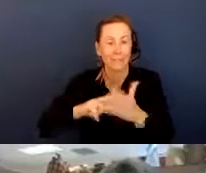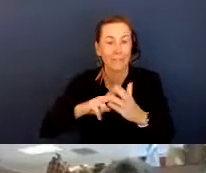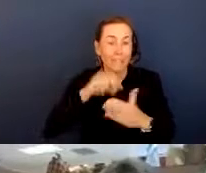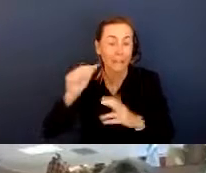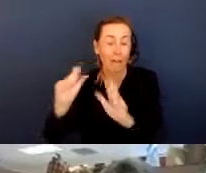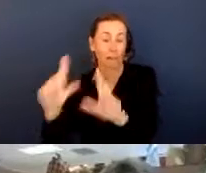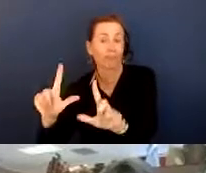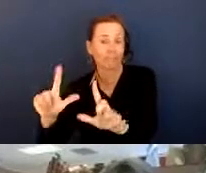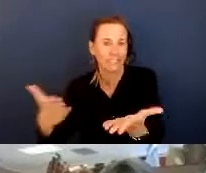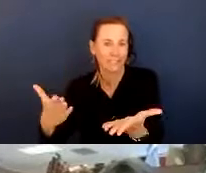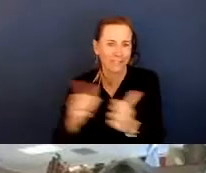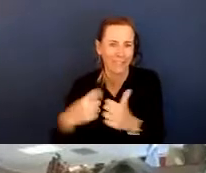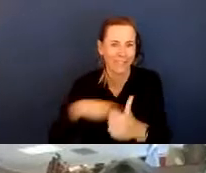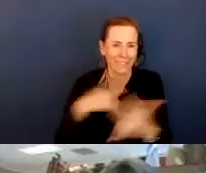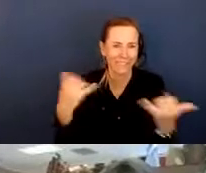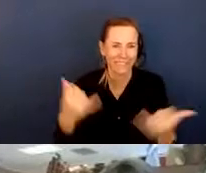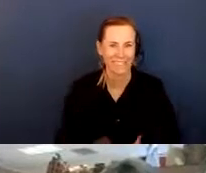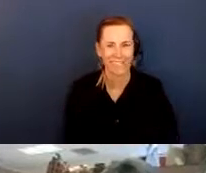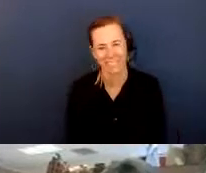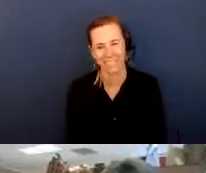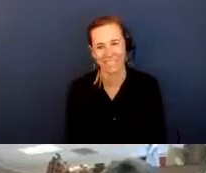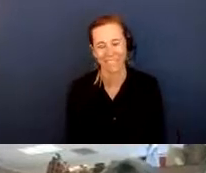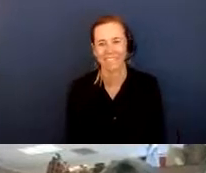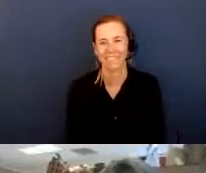That is why she is not here with us today.